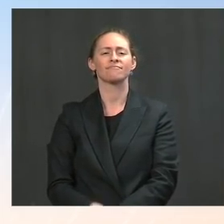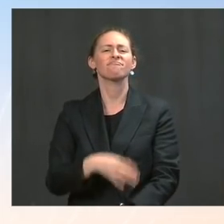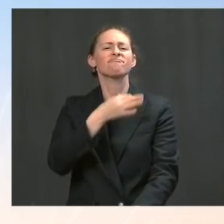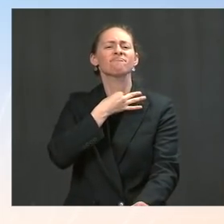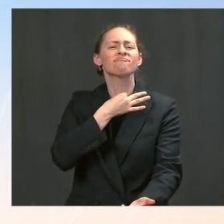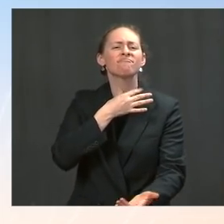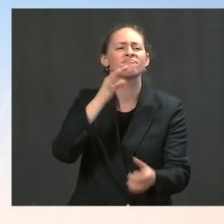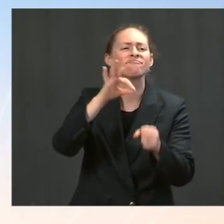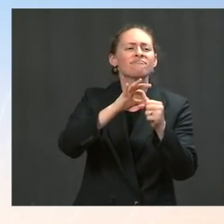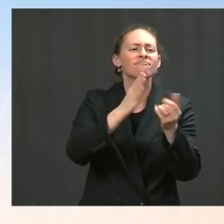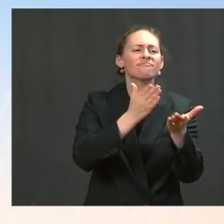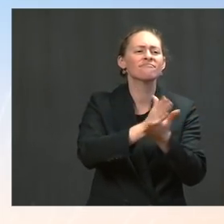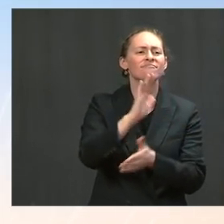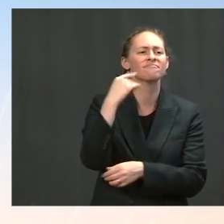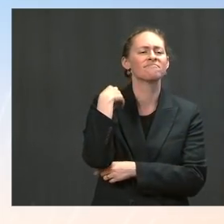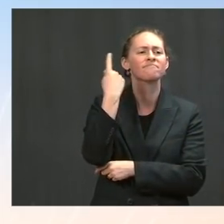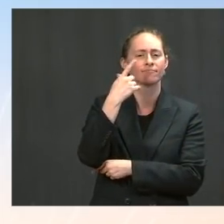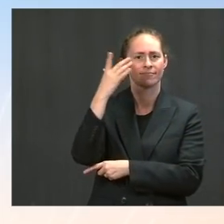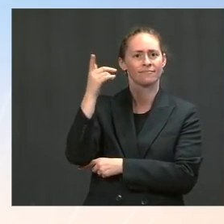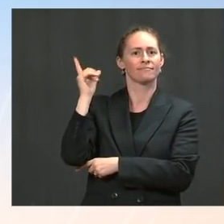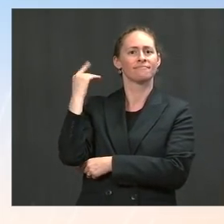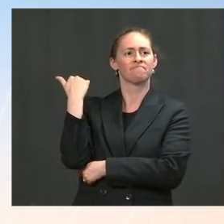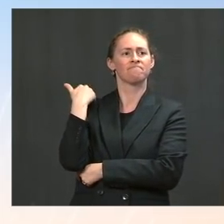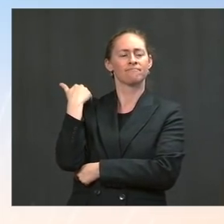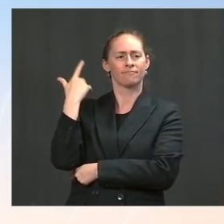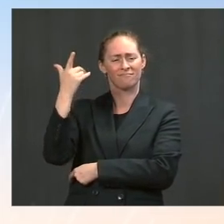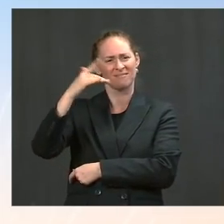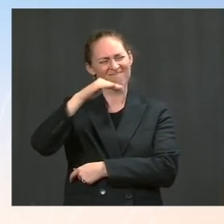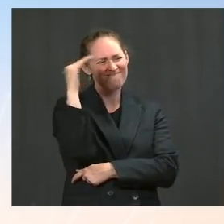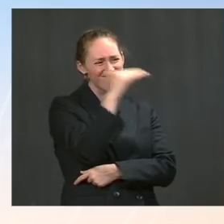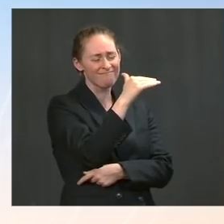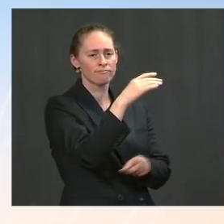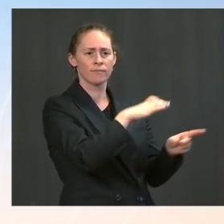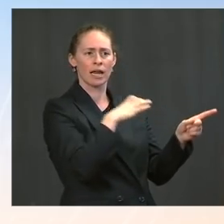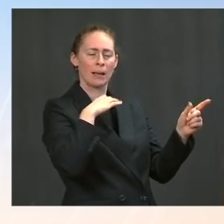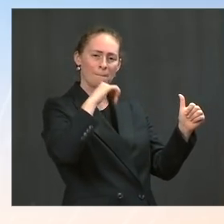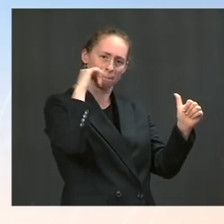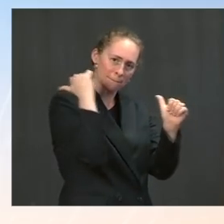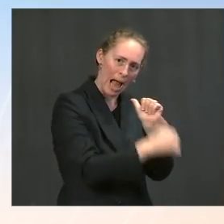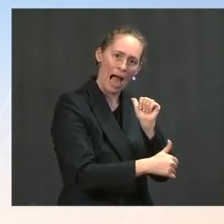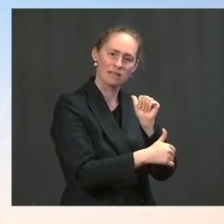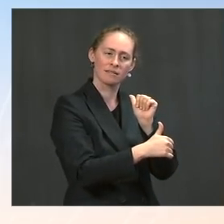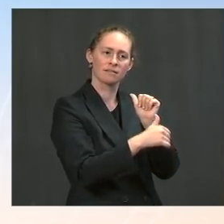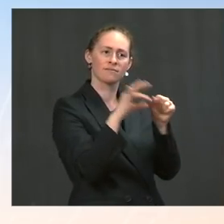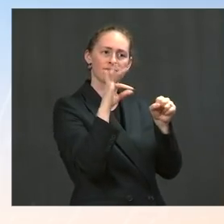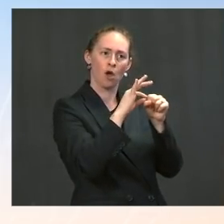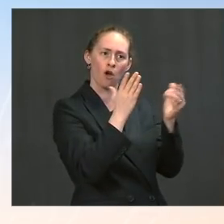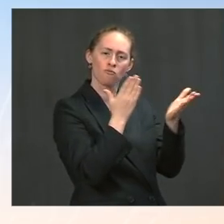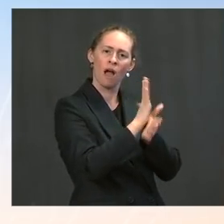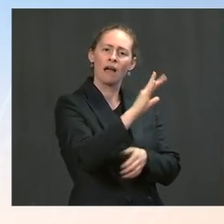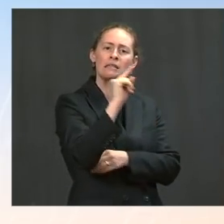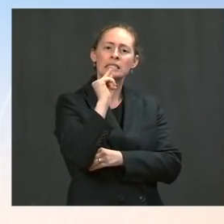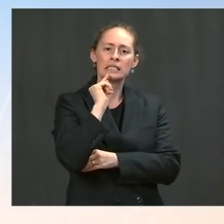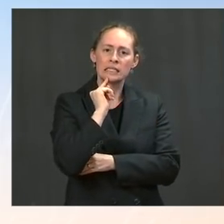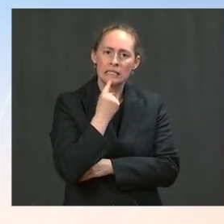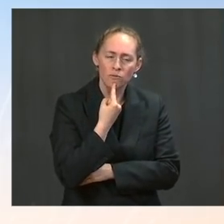called on Congress to pass federal voting legislation. He spoke about the urgency of it. The question is: What comes next?